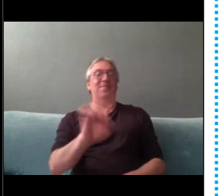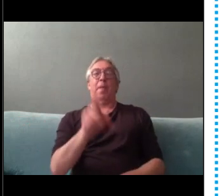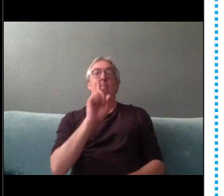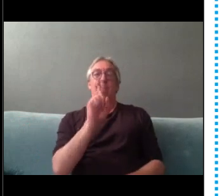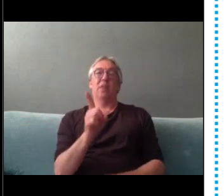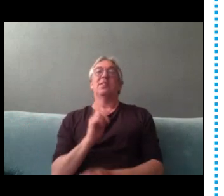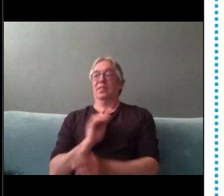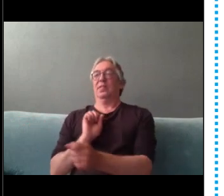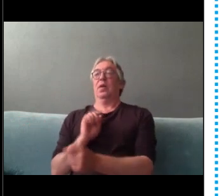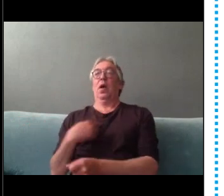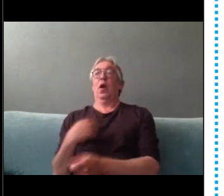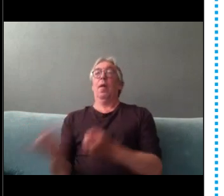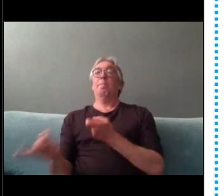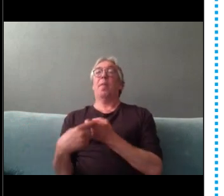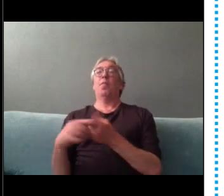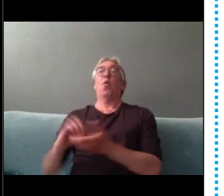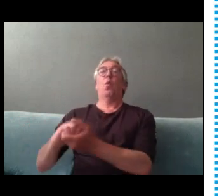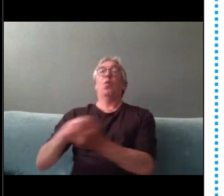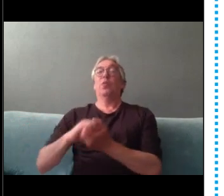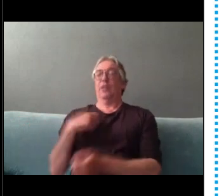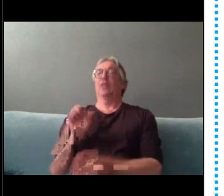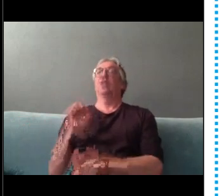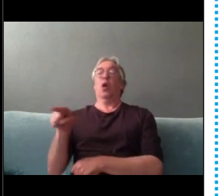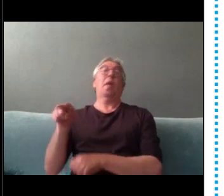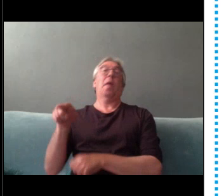And also as I mentioned just send your informal feedback.